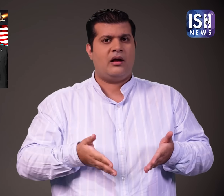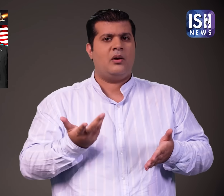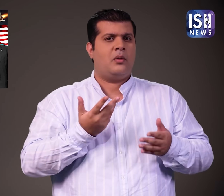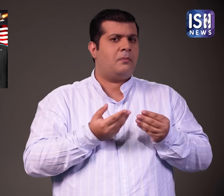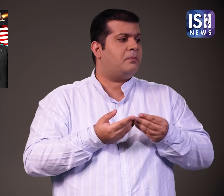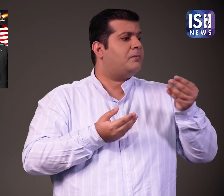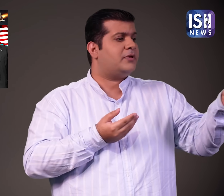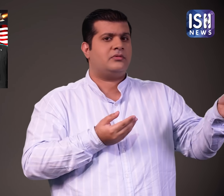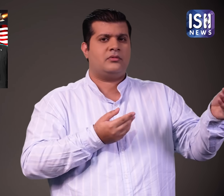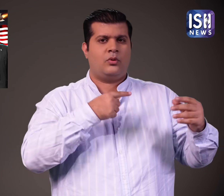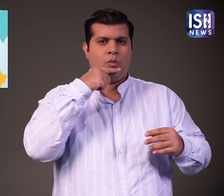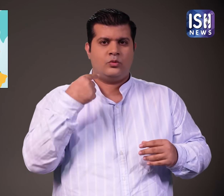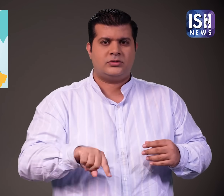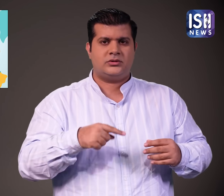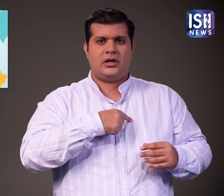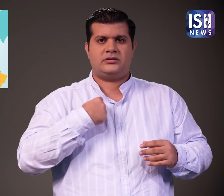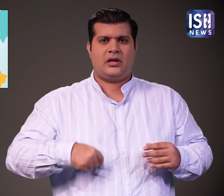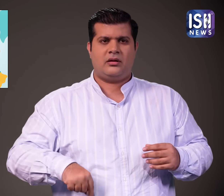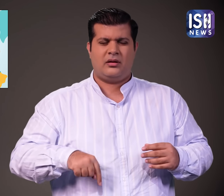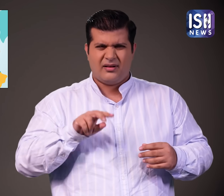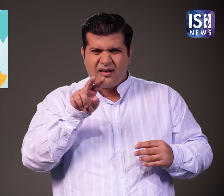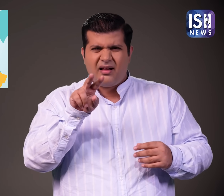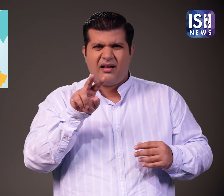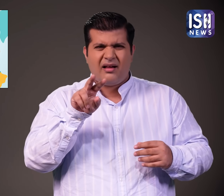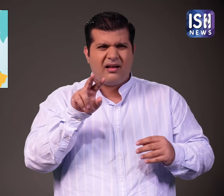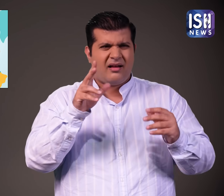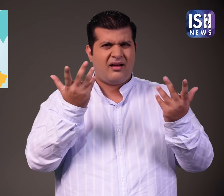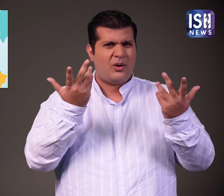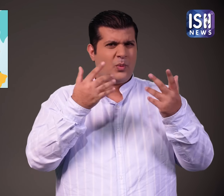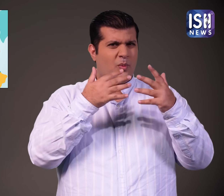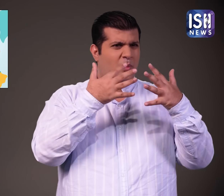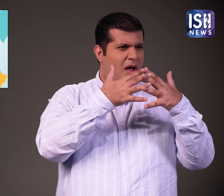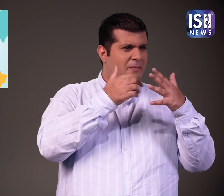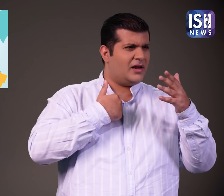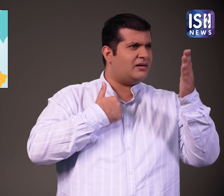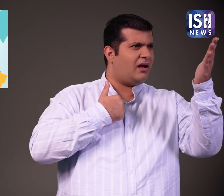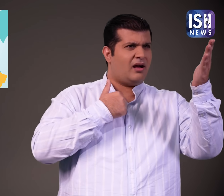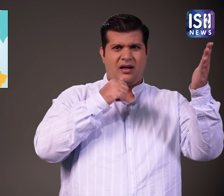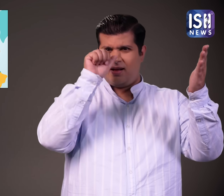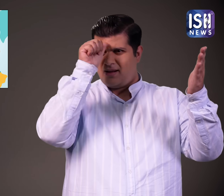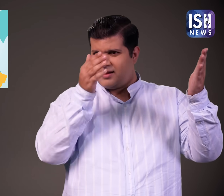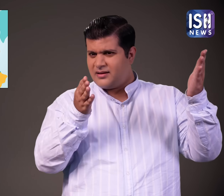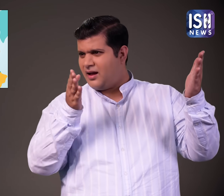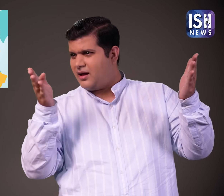Because it is beside Russia and China. On the map, America lies west and as we move east, we reach India.